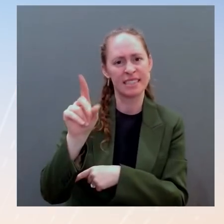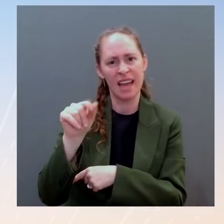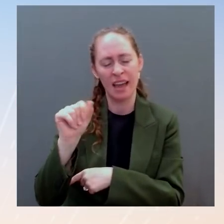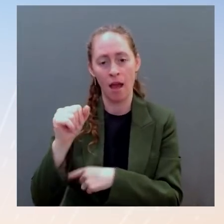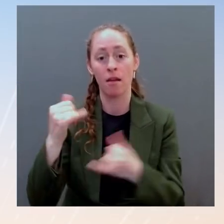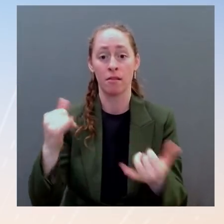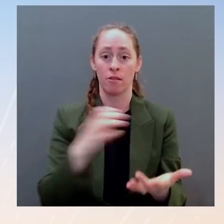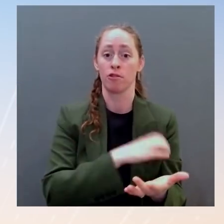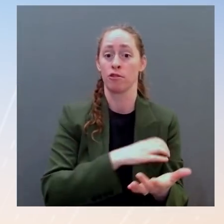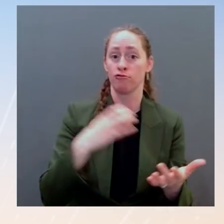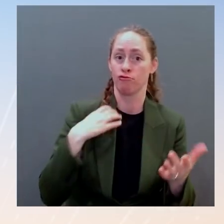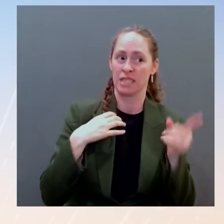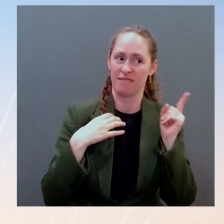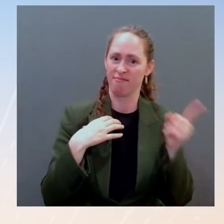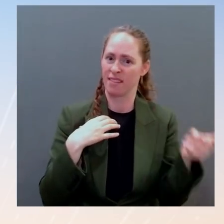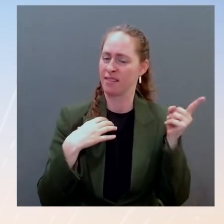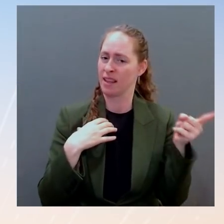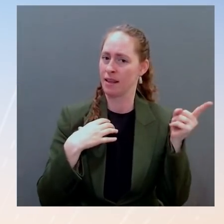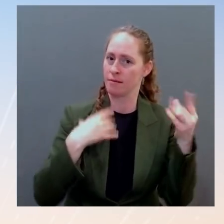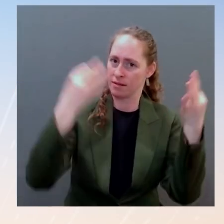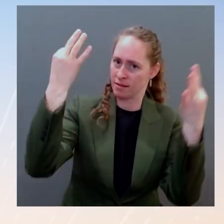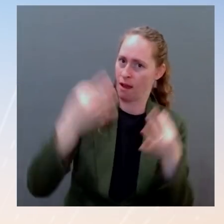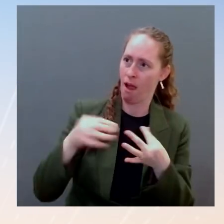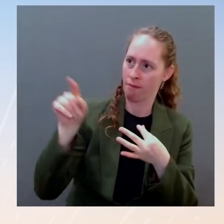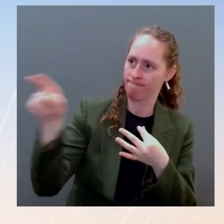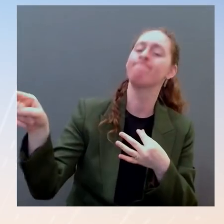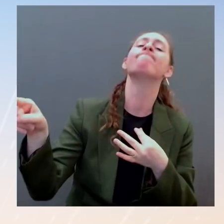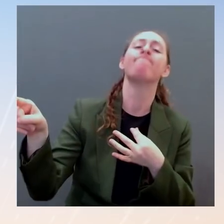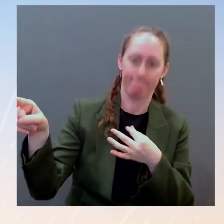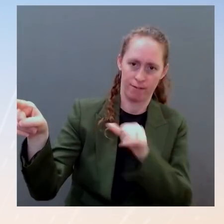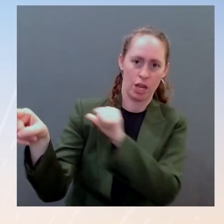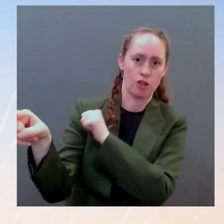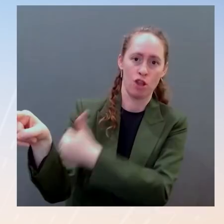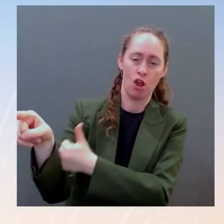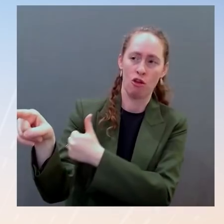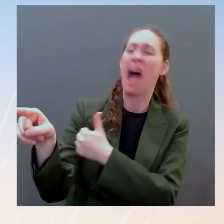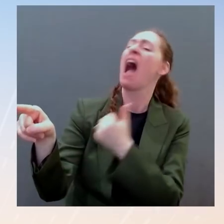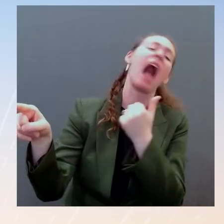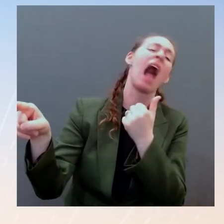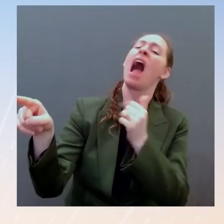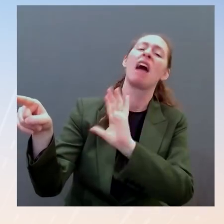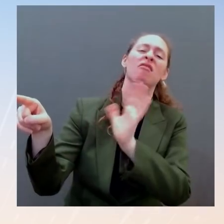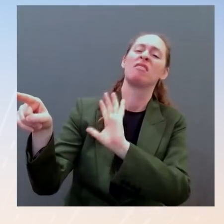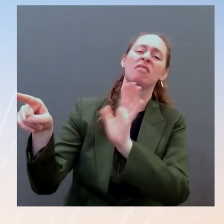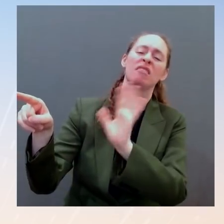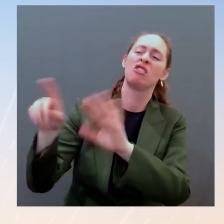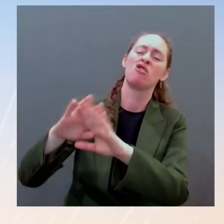about a change to the authority they gave the CDC. The Press: So the CDC doesn't have the authority to just say, "Things have changed –"?